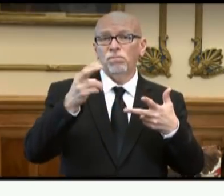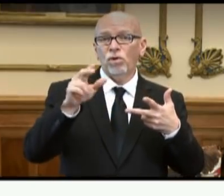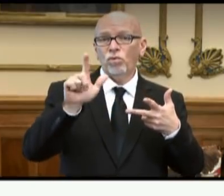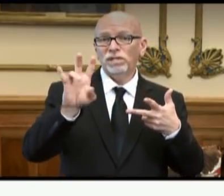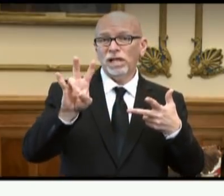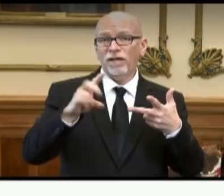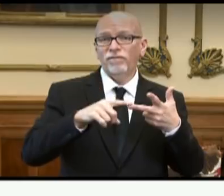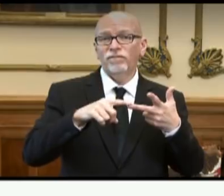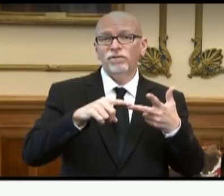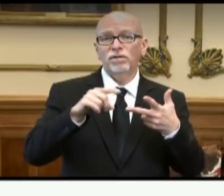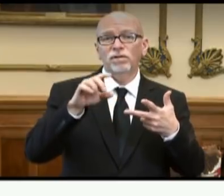THE SECOND WAS THE FAMILY FIRST